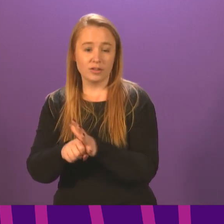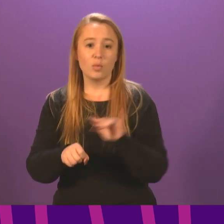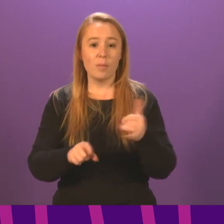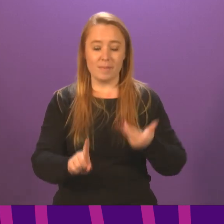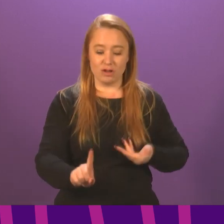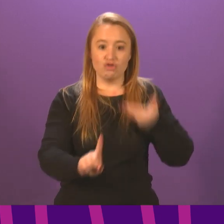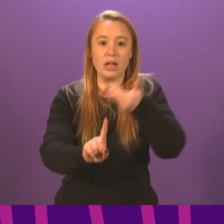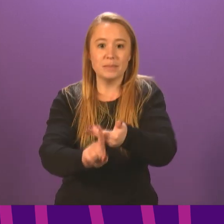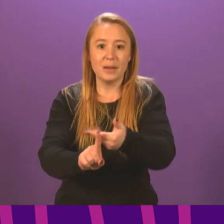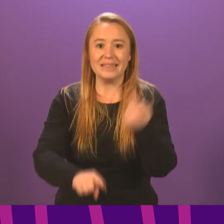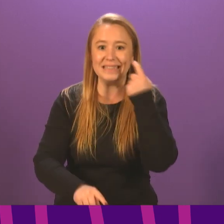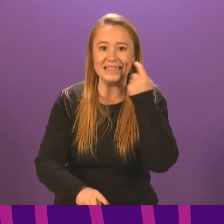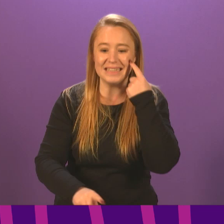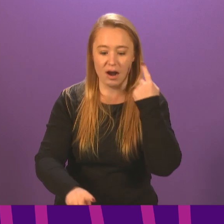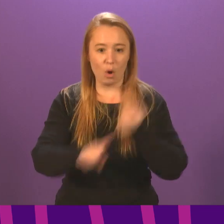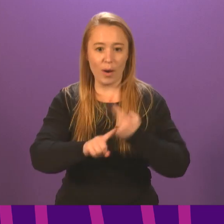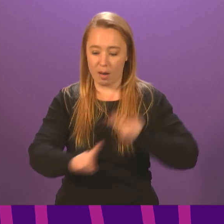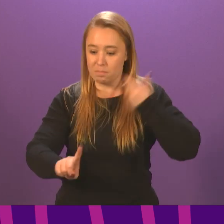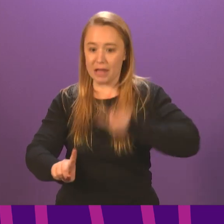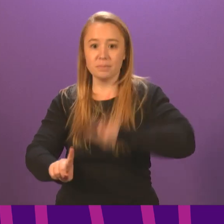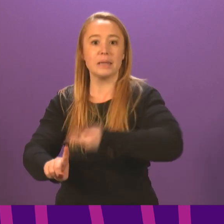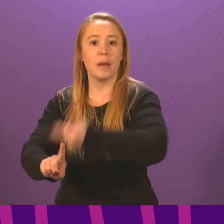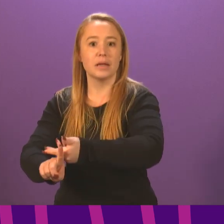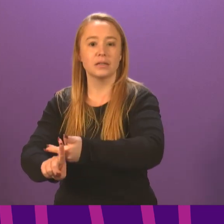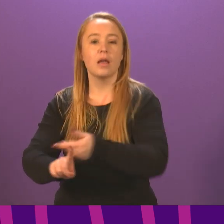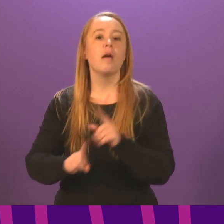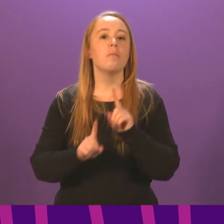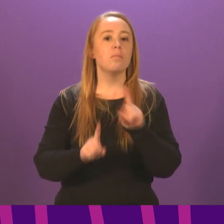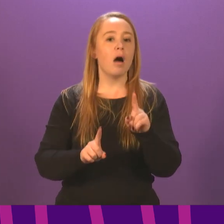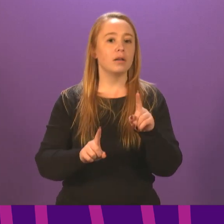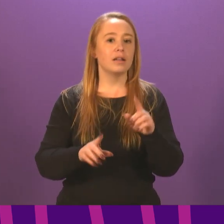and quickly than existing variants, but it is important to say again that that is not